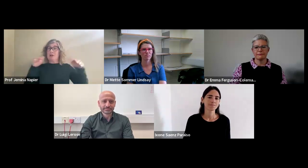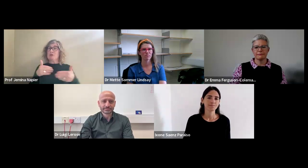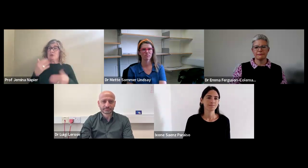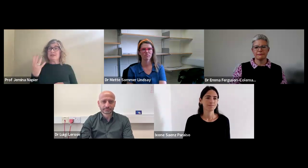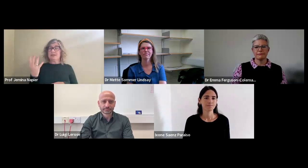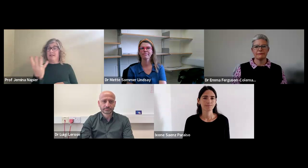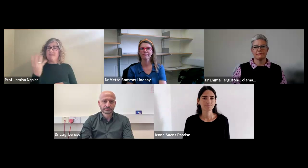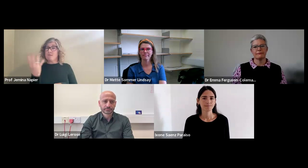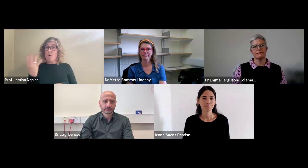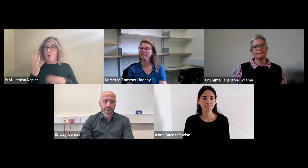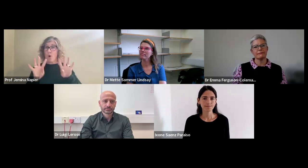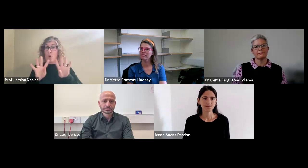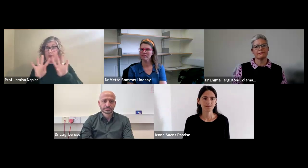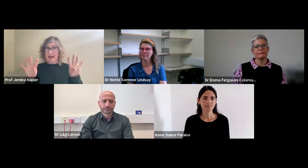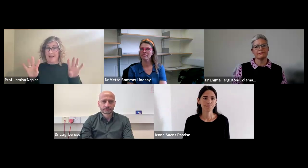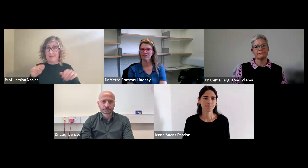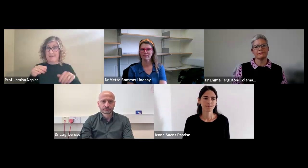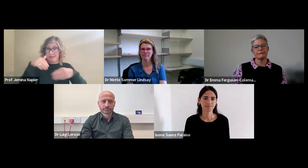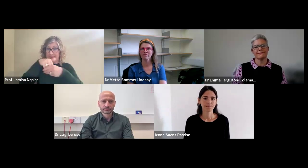Okay so here we are. I'm going to now introduce the four panelists that we